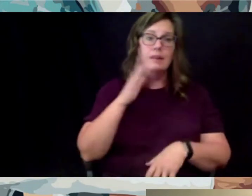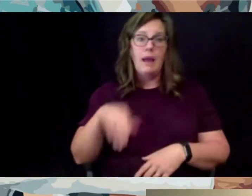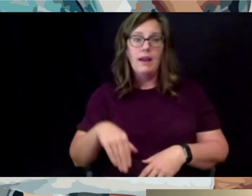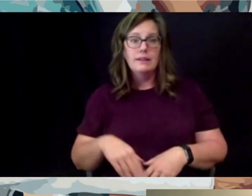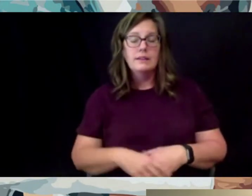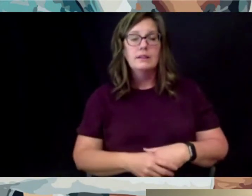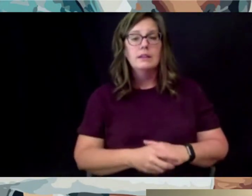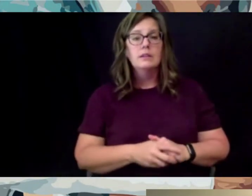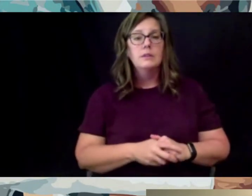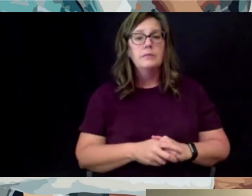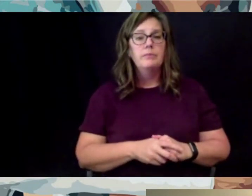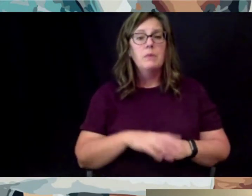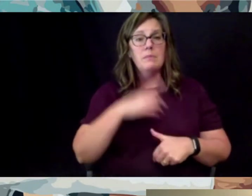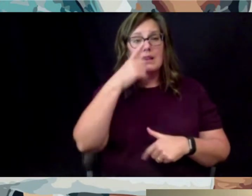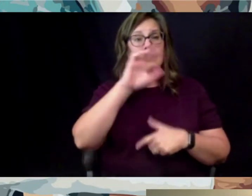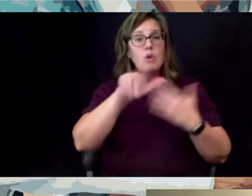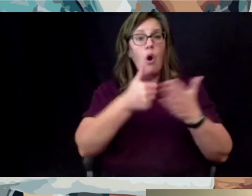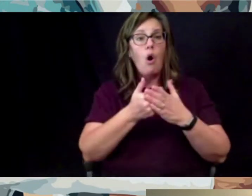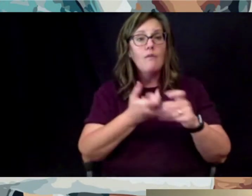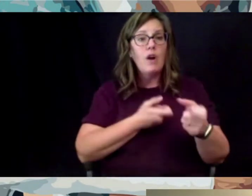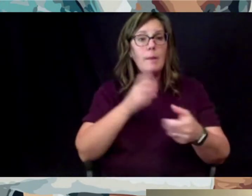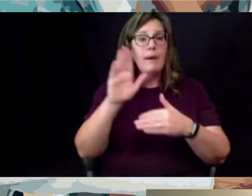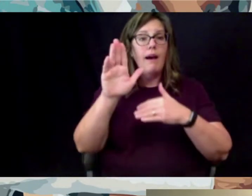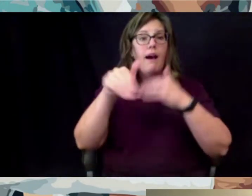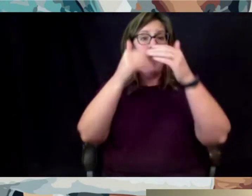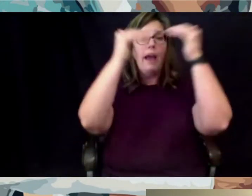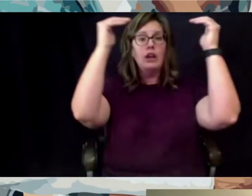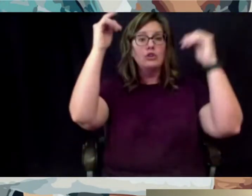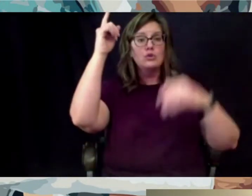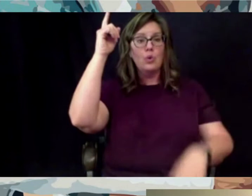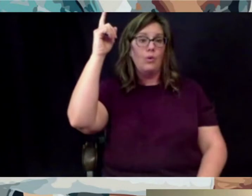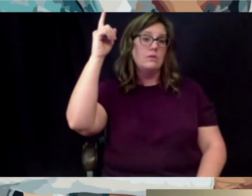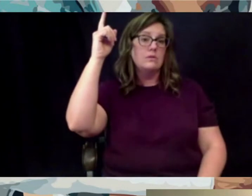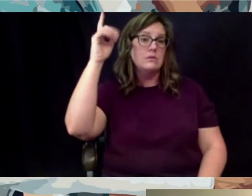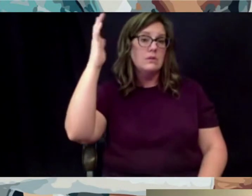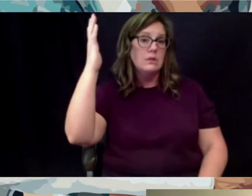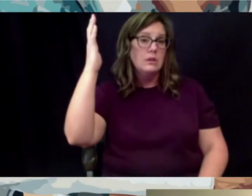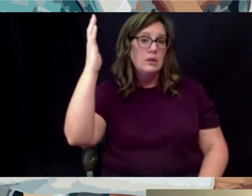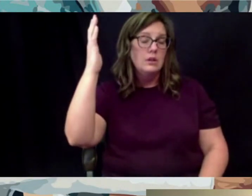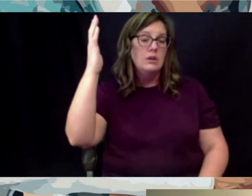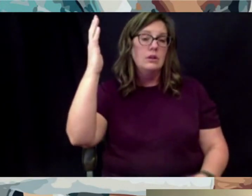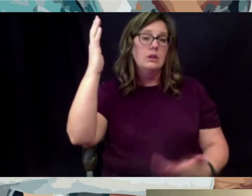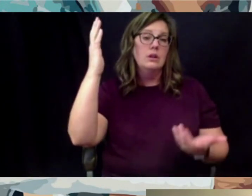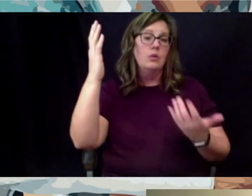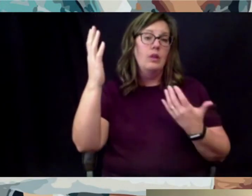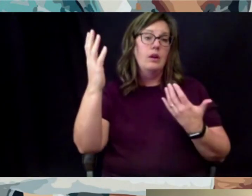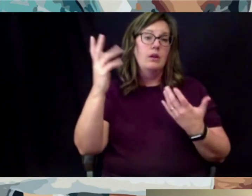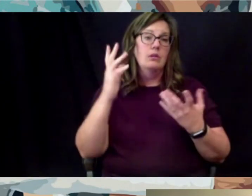know from a higher source than oneself whether it be the individuals that we interact with or